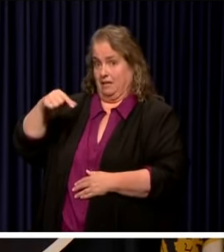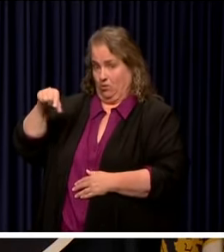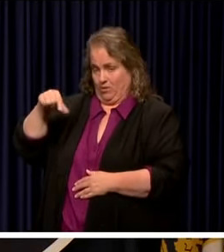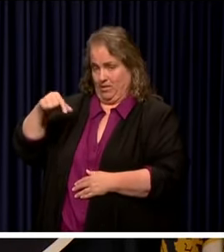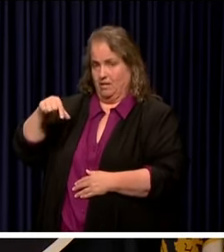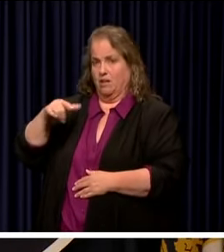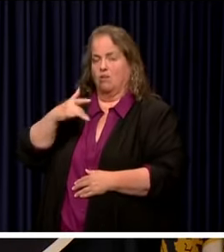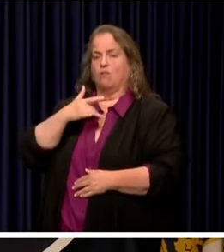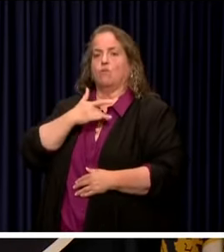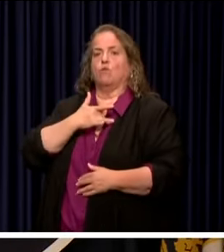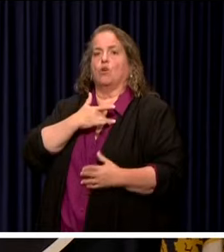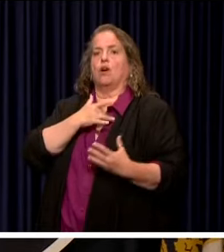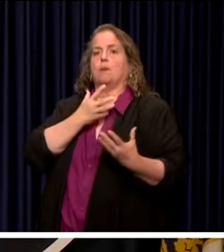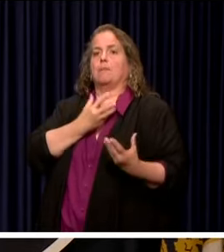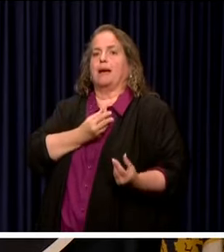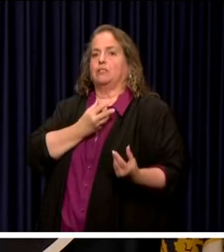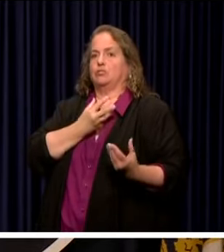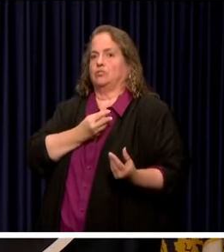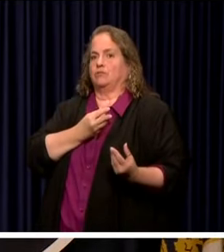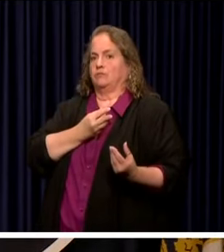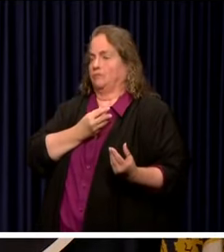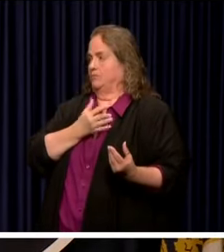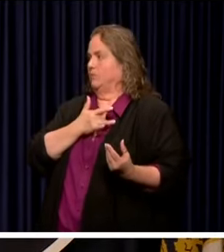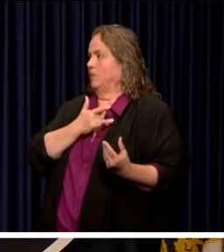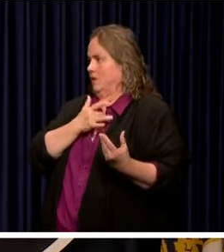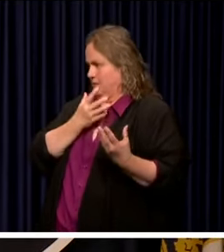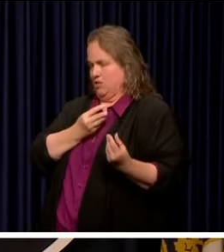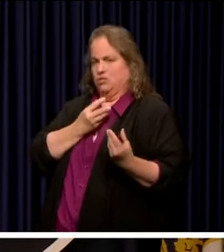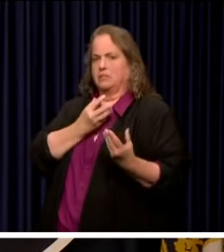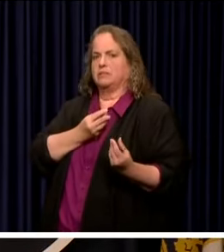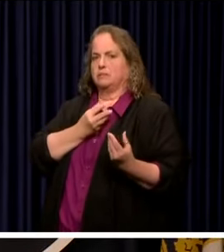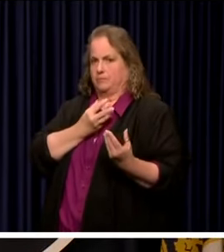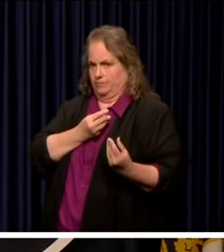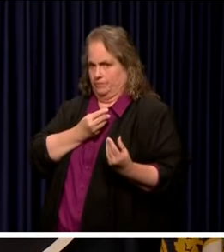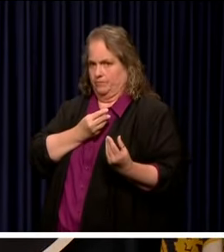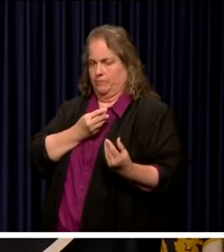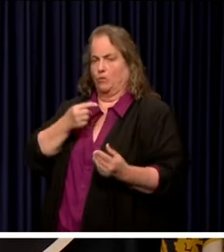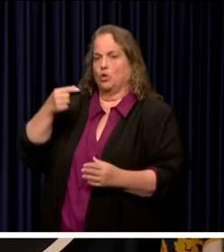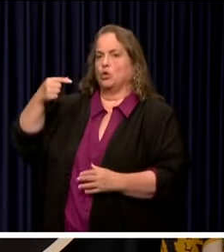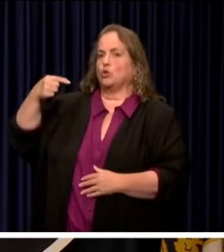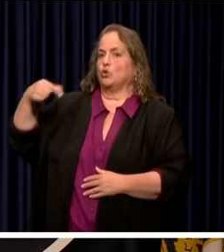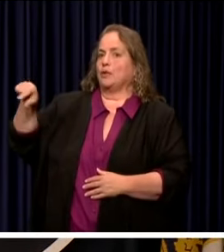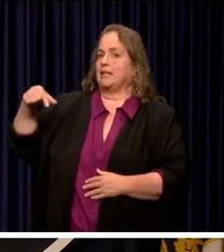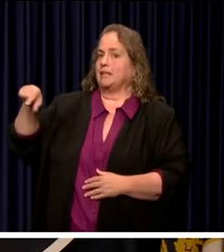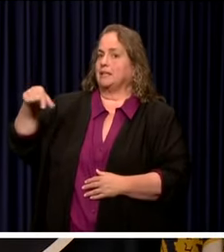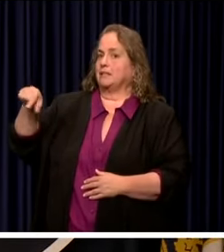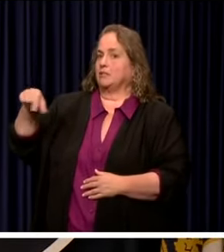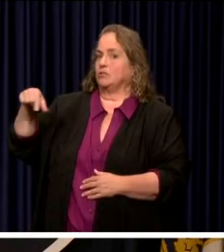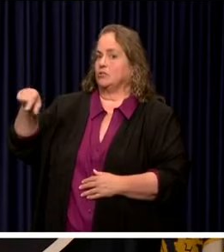THAT'S SHOWING ABOUT KENTUCKY. SO FIRST, THIS IS JUST A RATE.